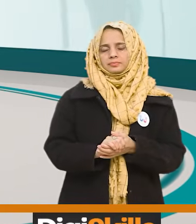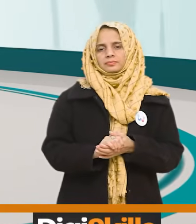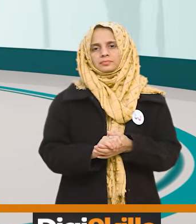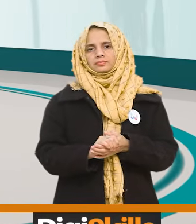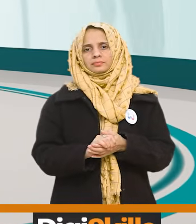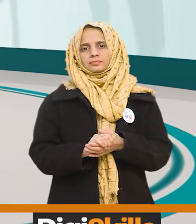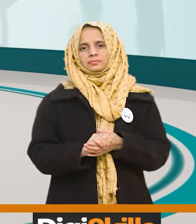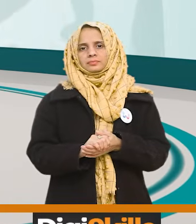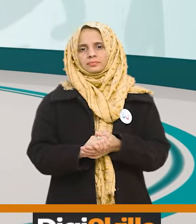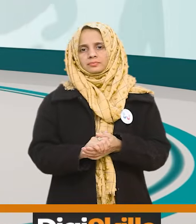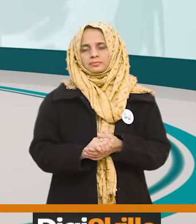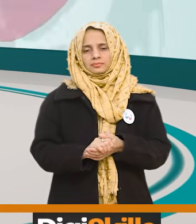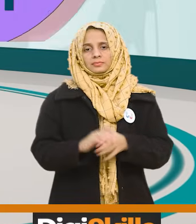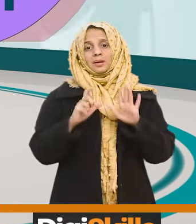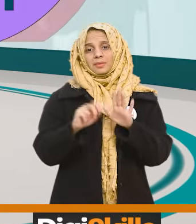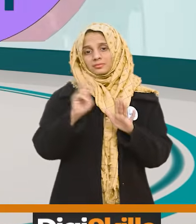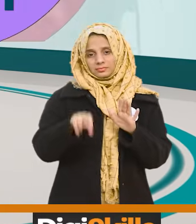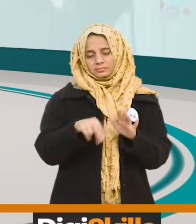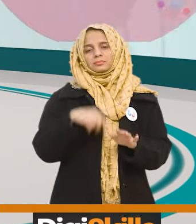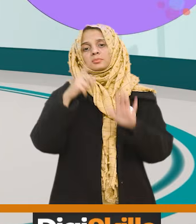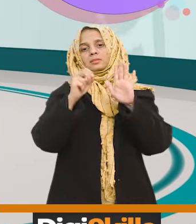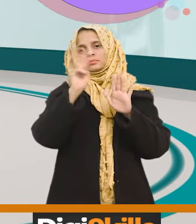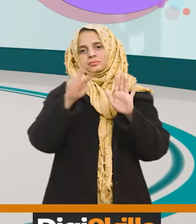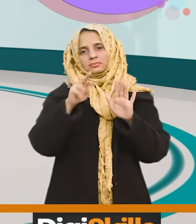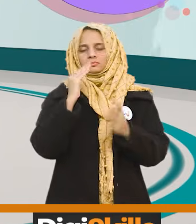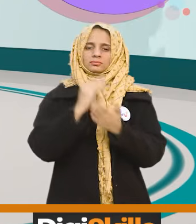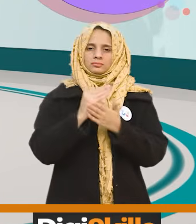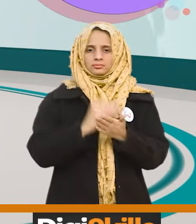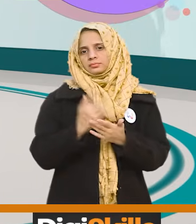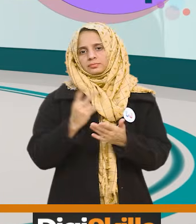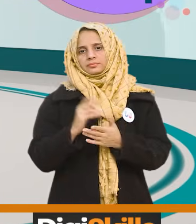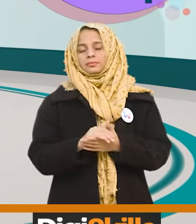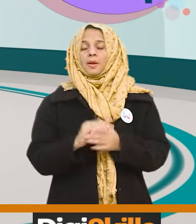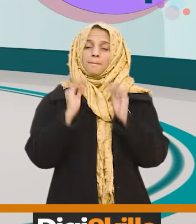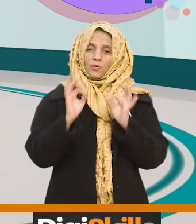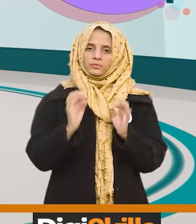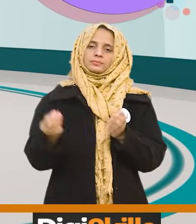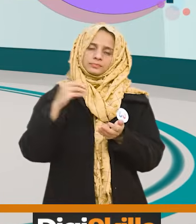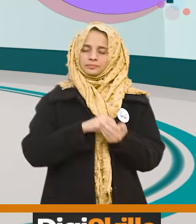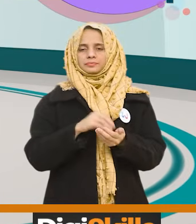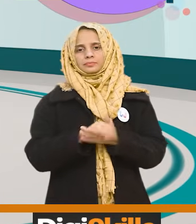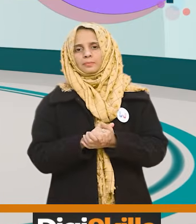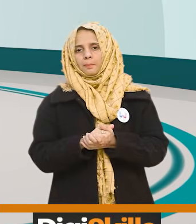‘$50’ halfway through, ‘$50’ at the completion of the project.